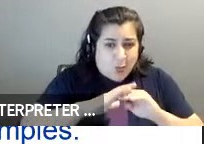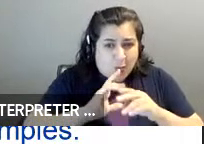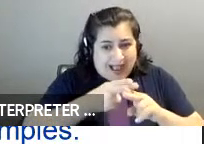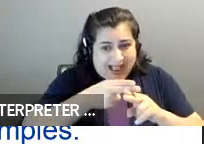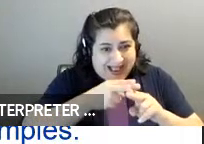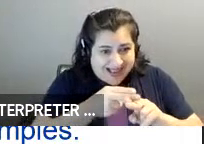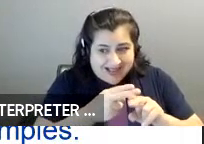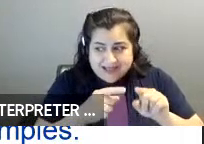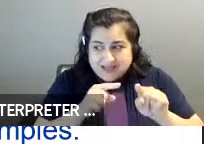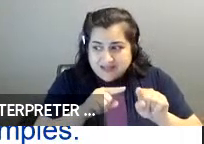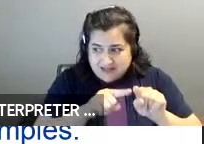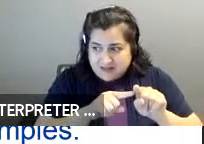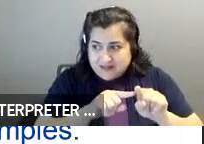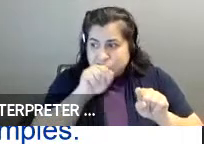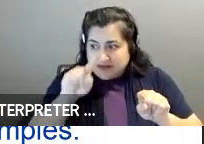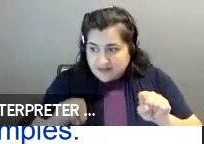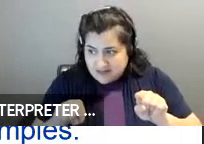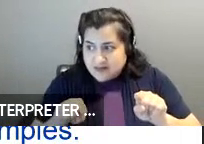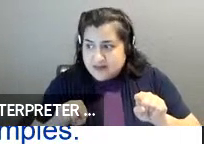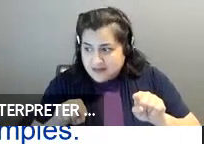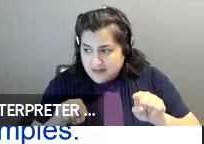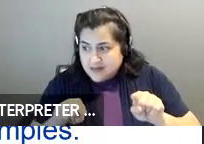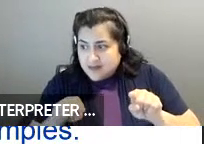which brings us to our next point.